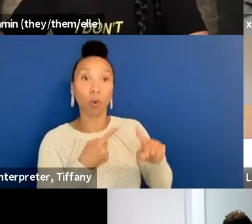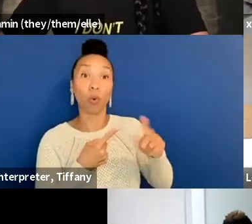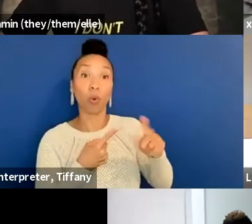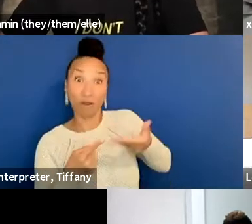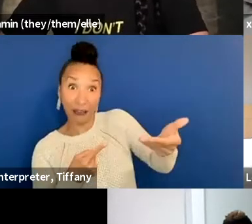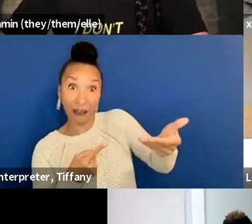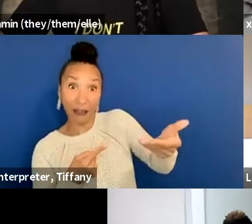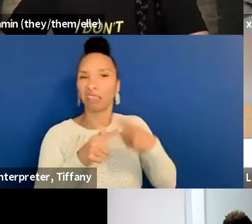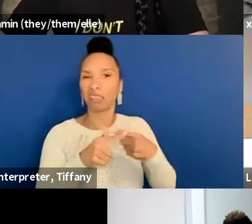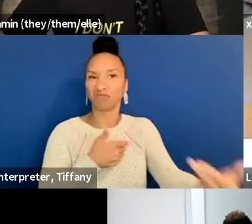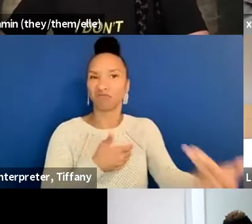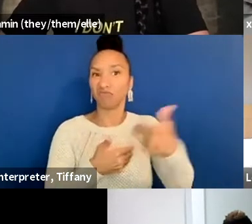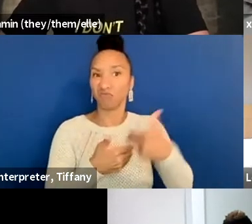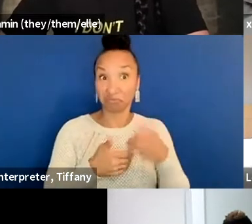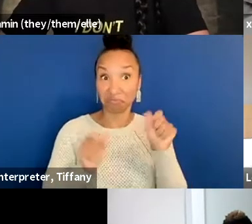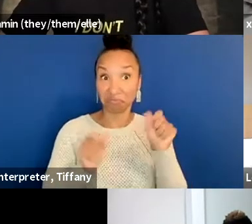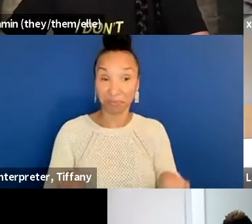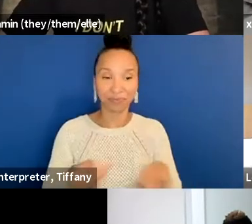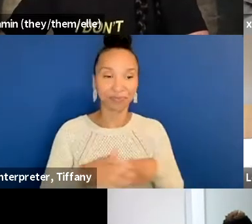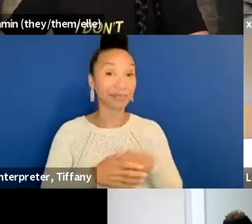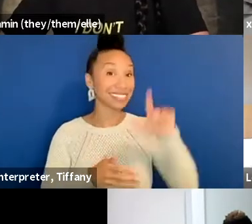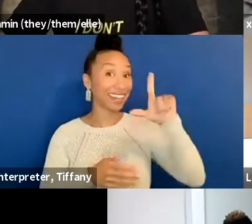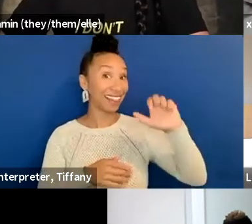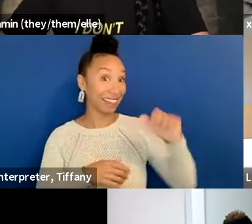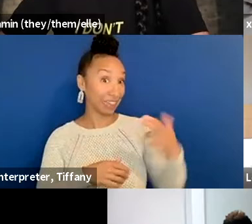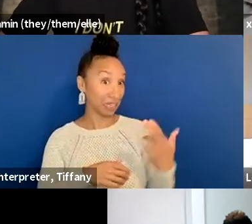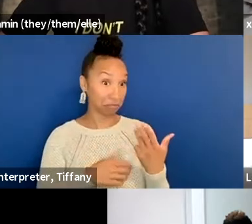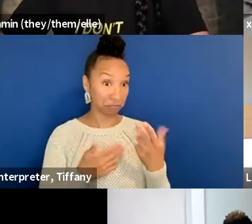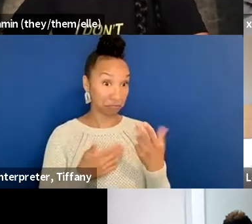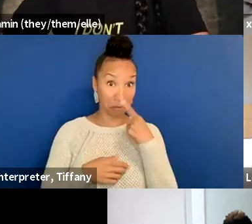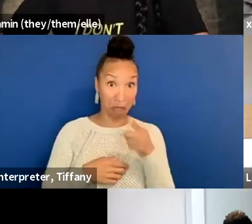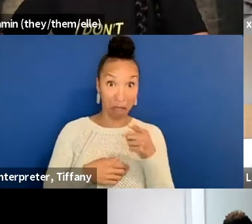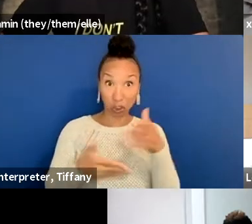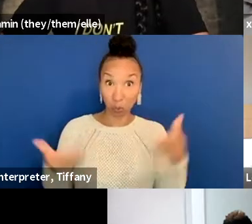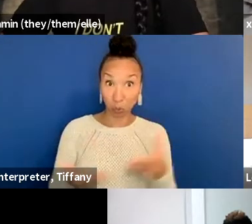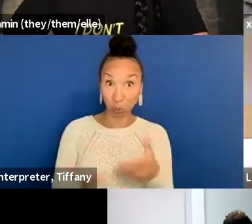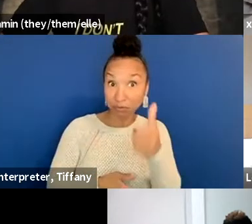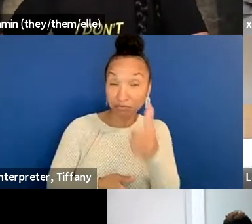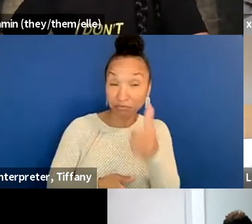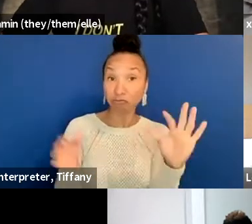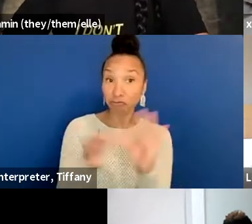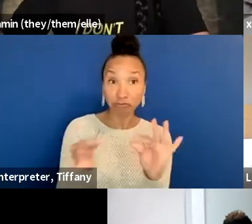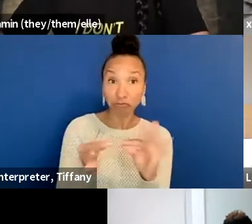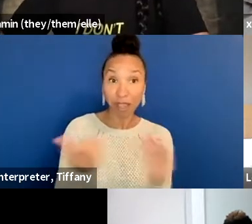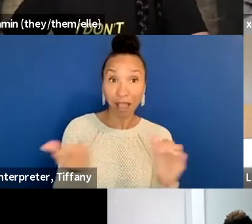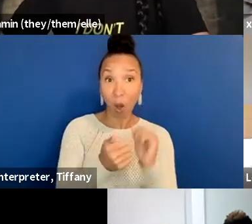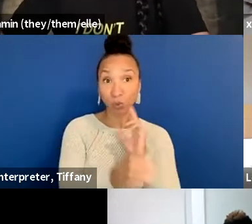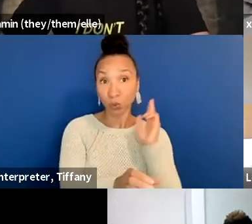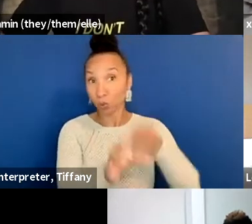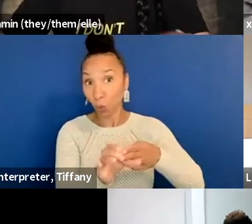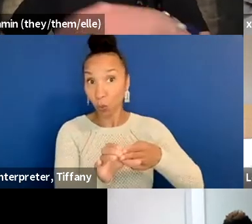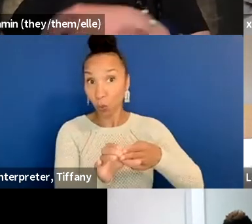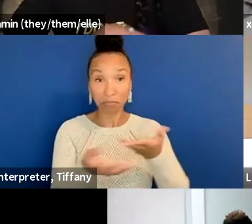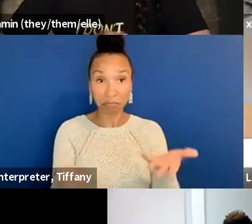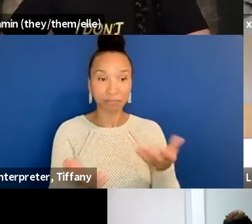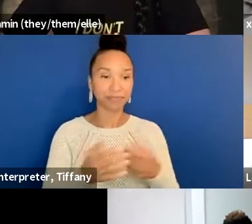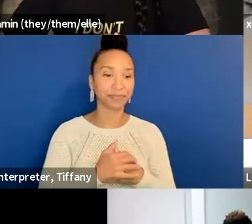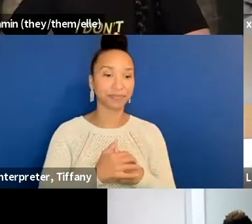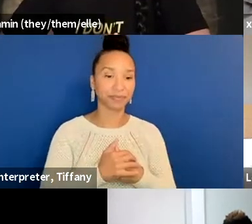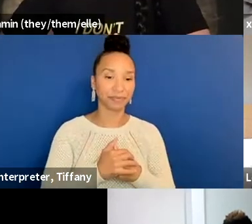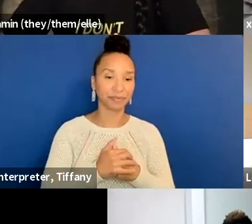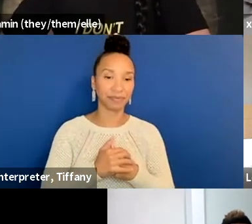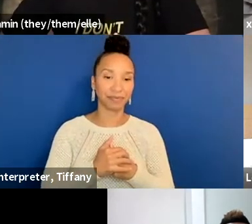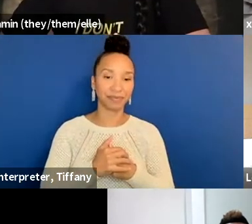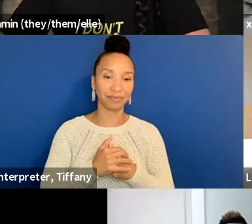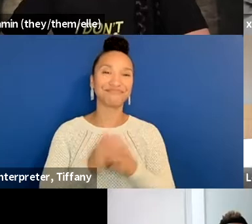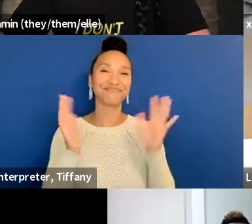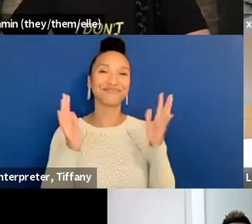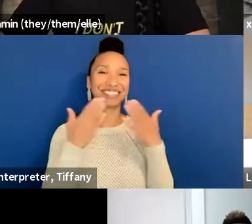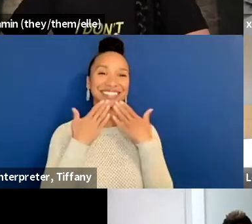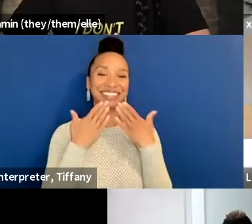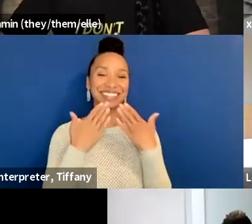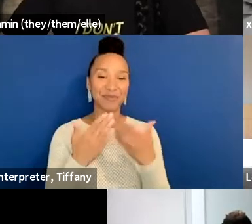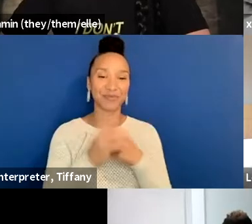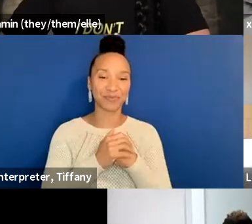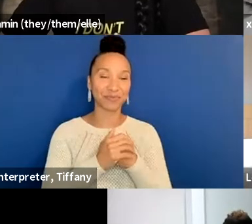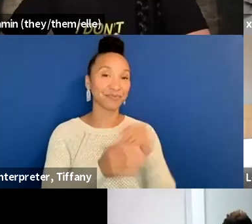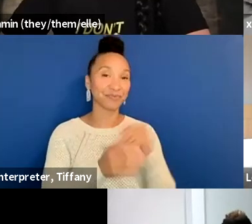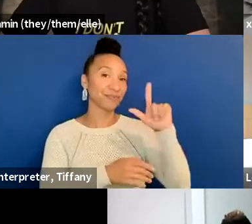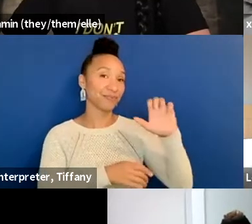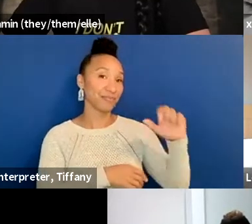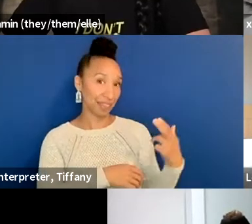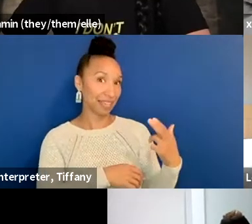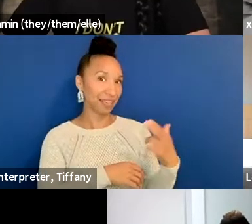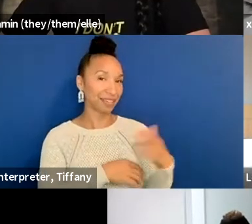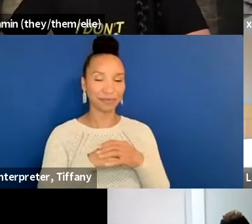Leah (she/her): Hello everyone, my name is Leah and I pronounce her, she her and i'm currently sitting i'm usually this isn't where I lived but i'm on visiting and many ways.